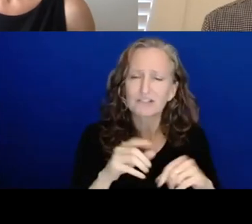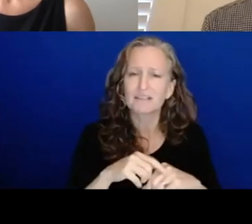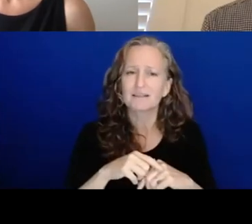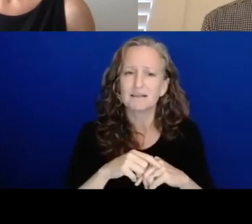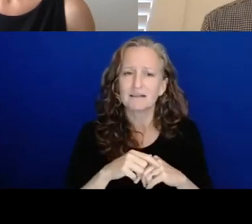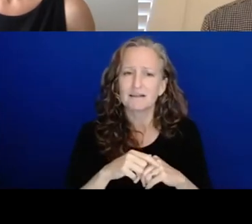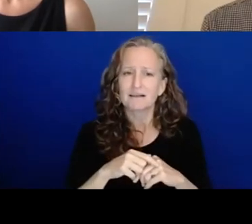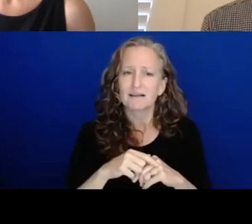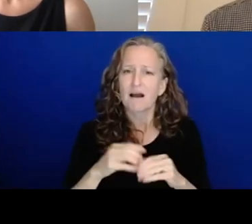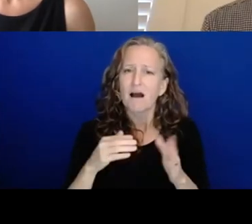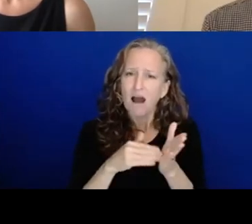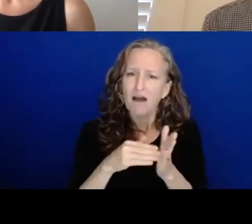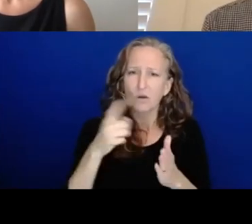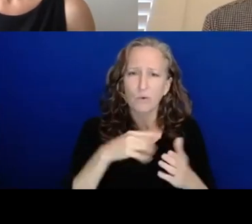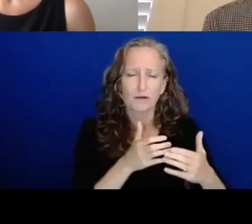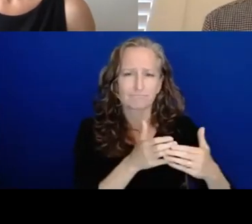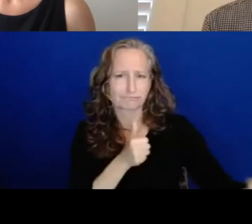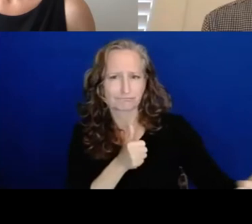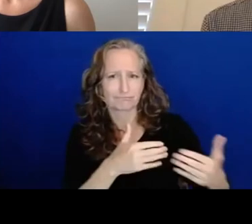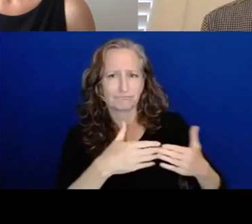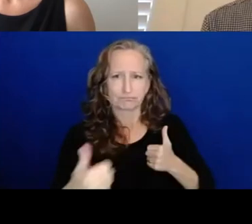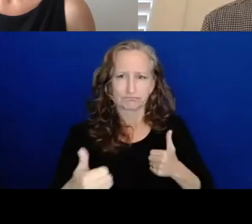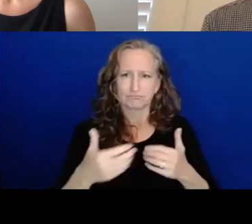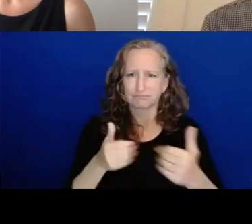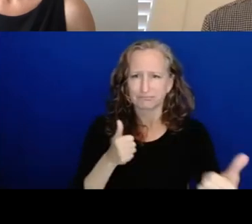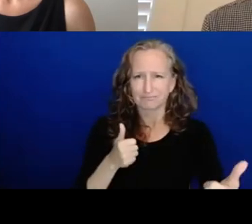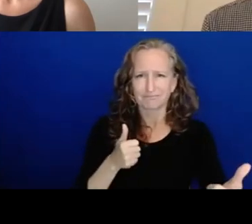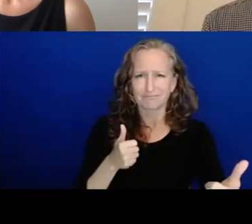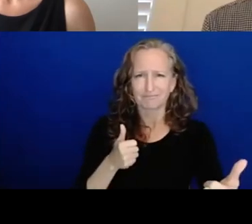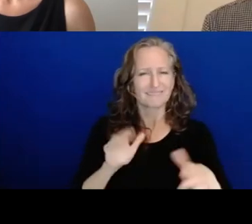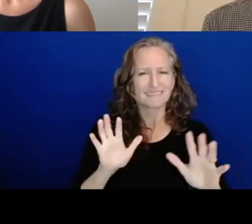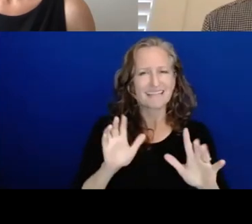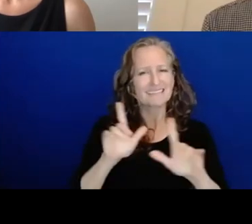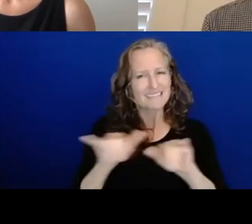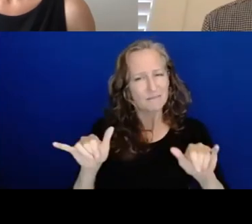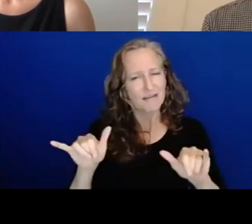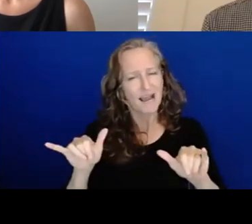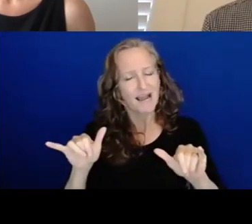But at the same time, we're discovering what is shared across so many communities. And